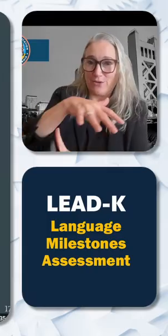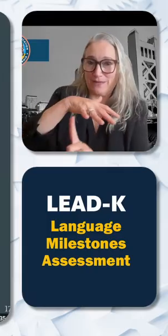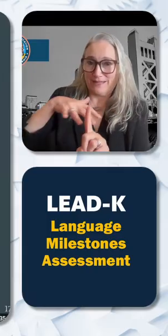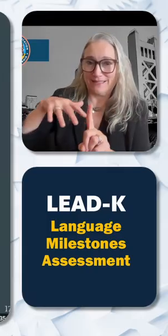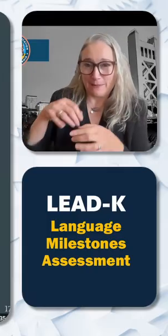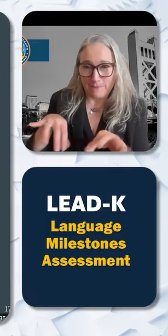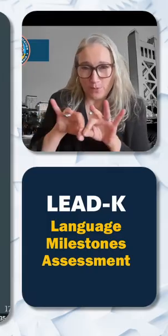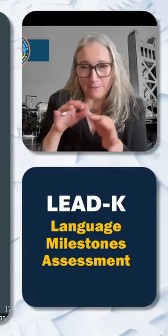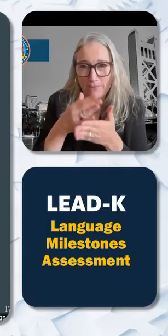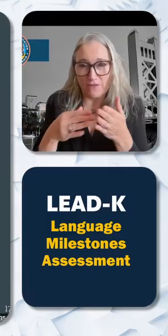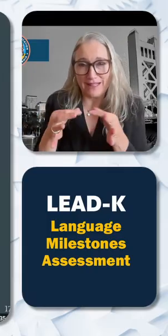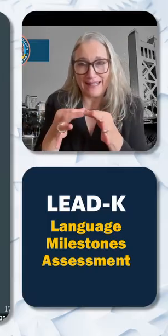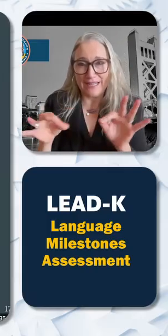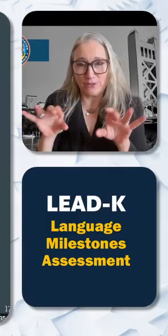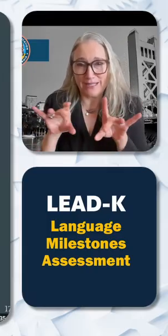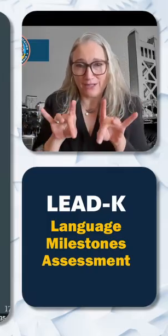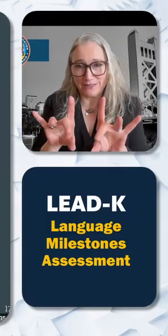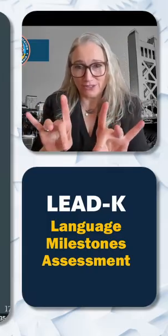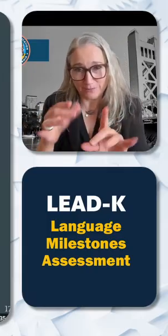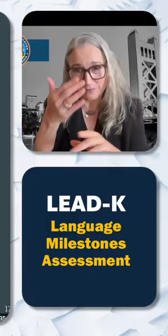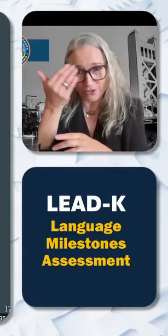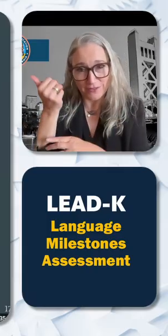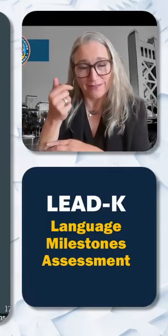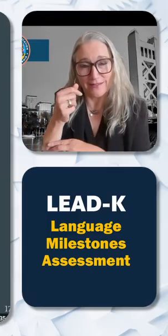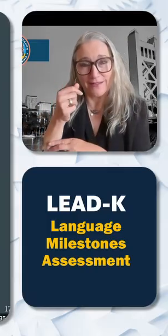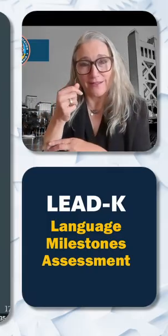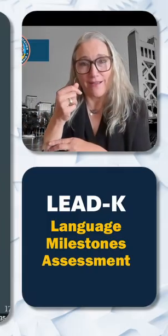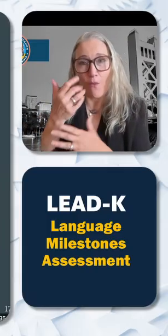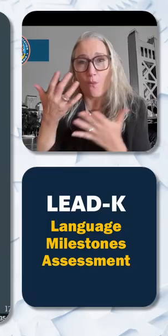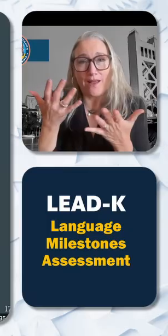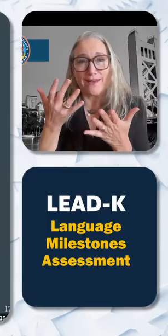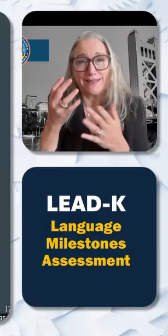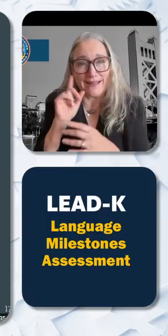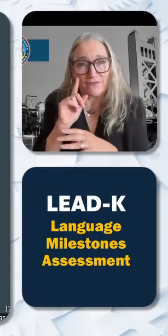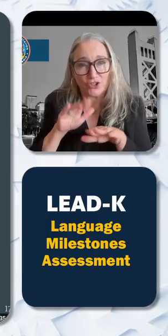for deaf children. It's a building block. And environments are an important part of